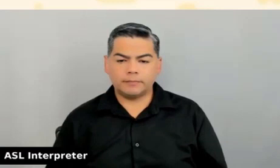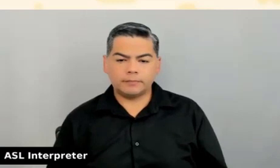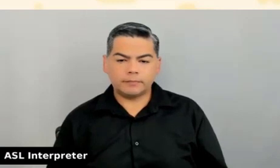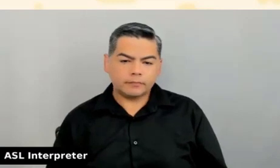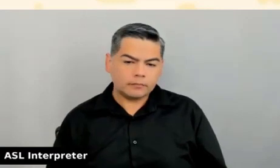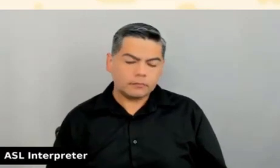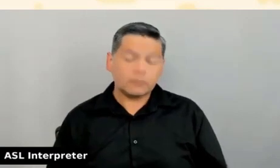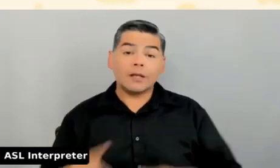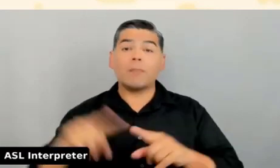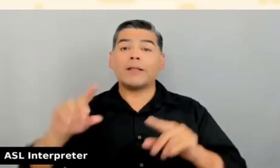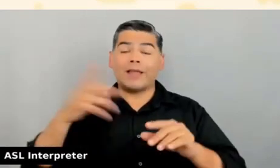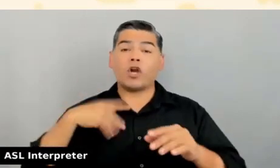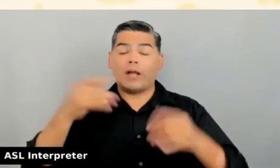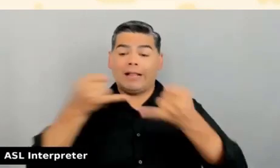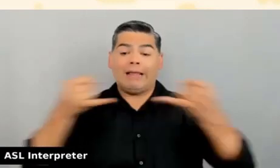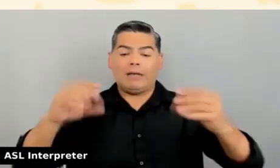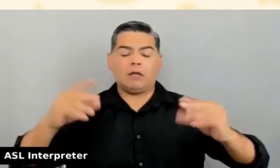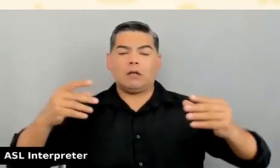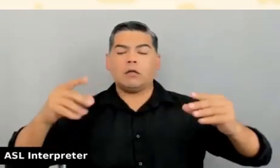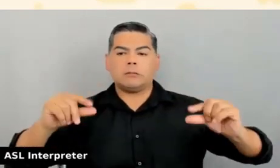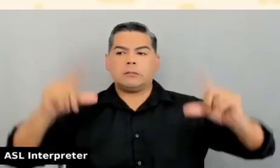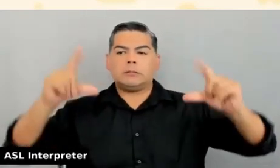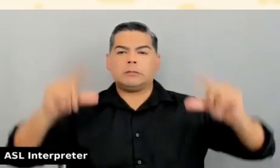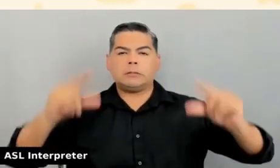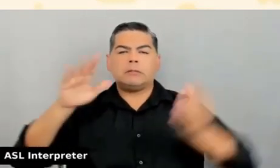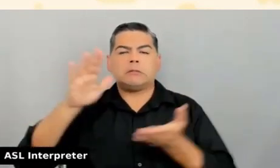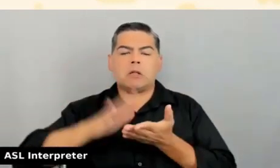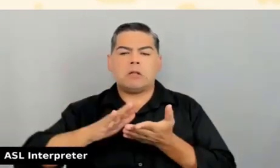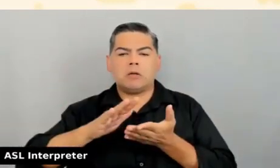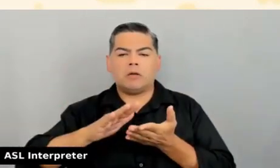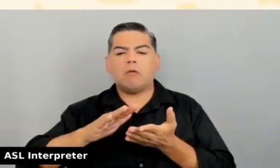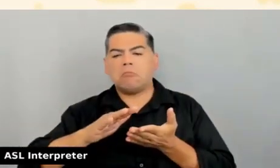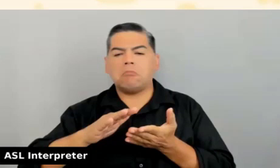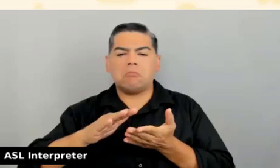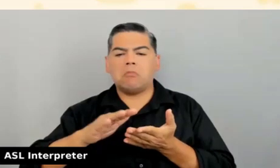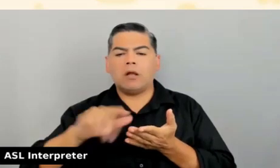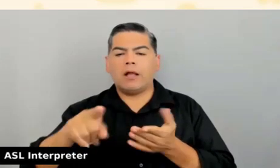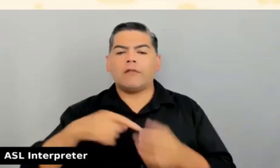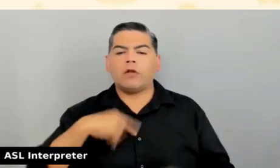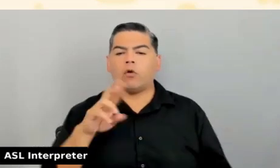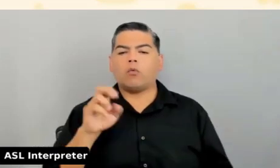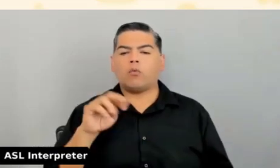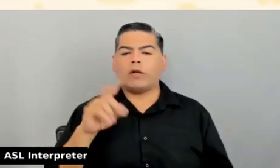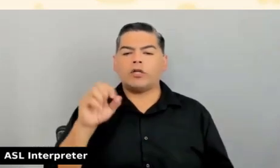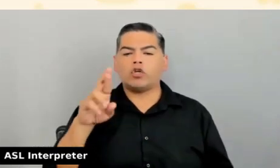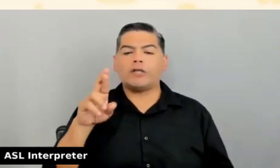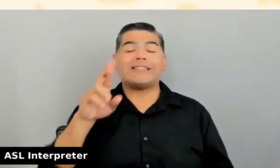but the line height is at a little smaller, and you will see that the actual rendered element is only 19 pixels tall.